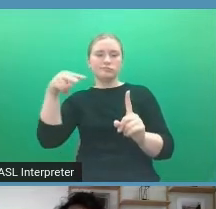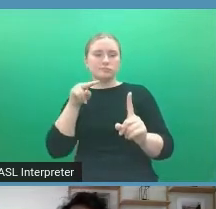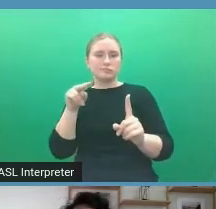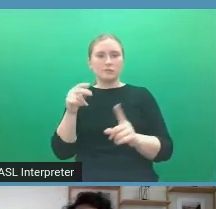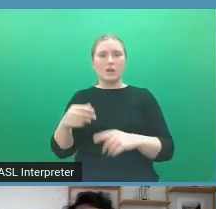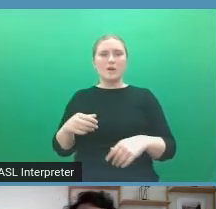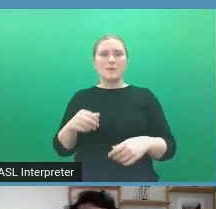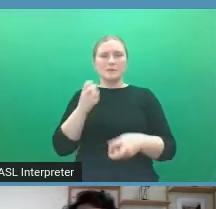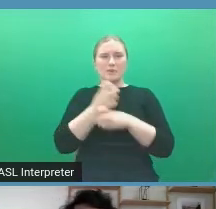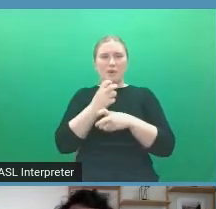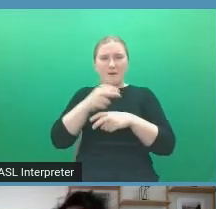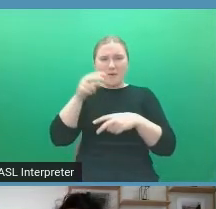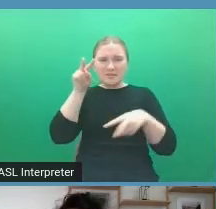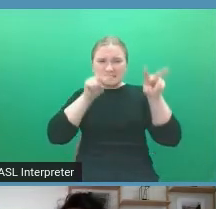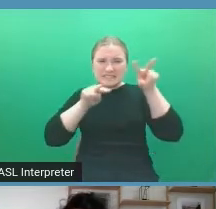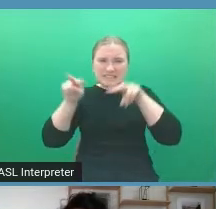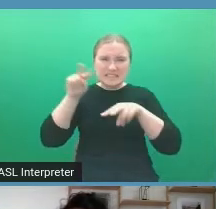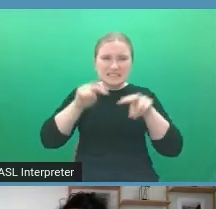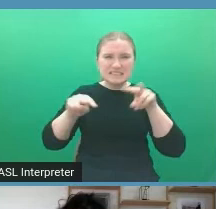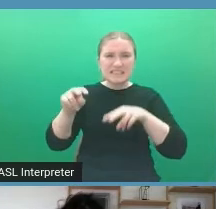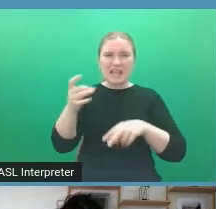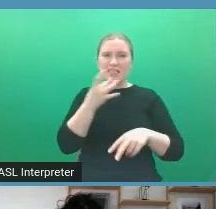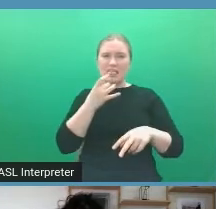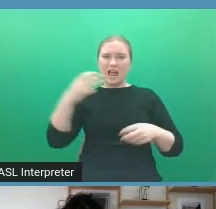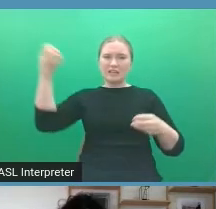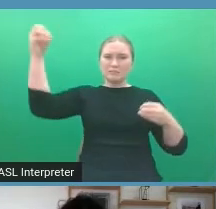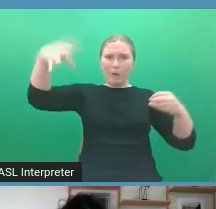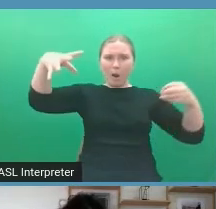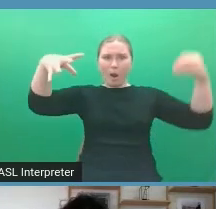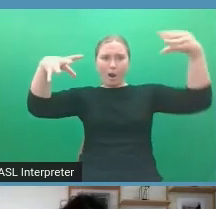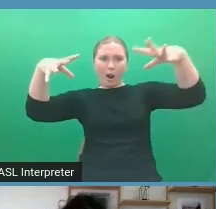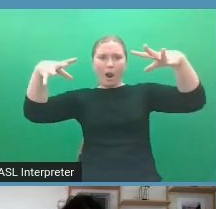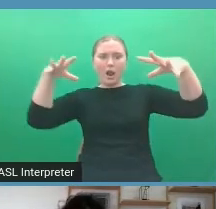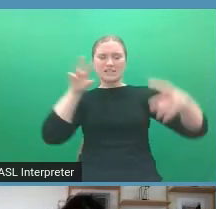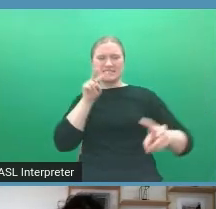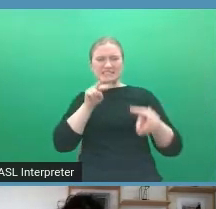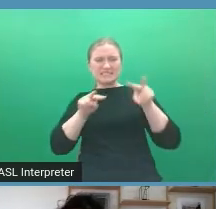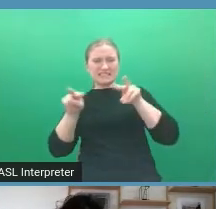see the objects. So if we think about strictly how we manage light, we can reduce glare,